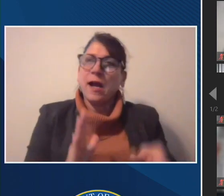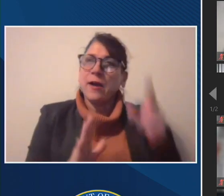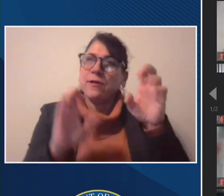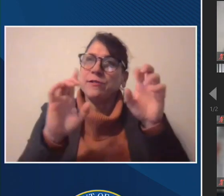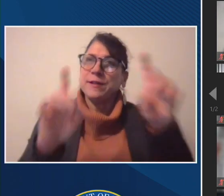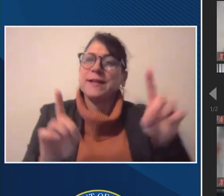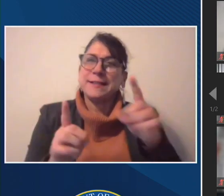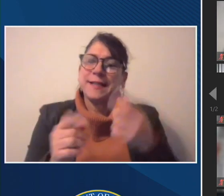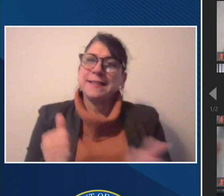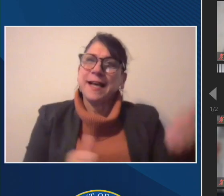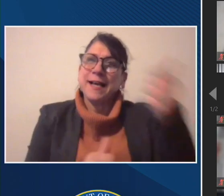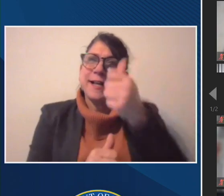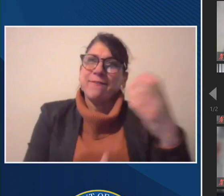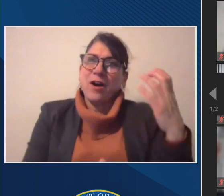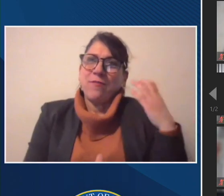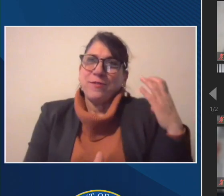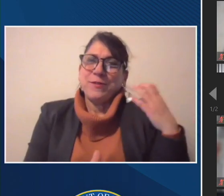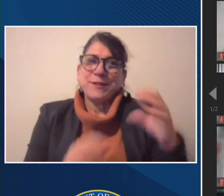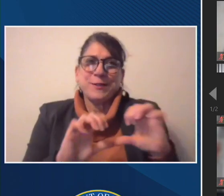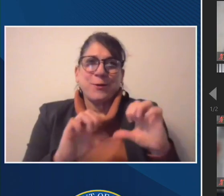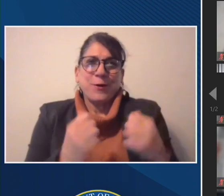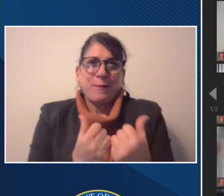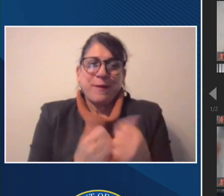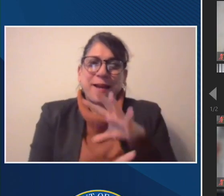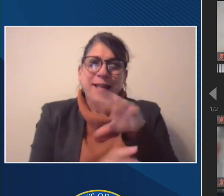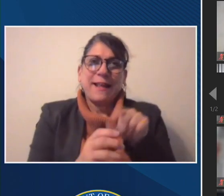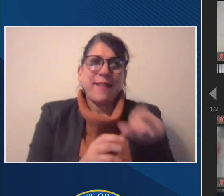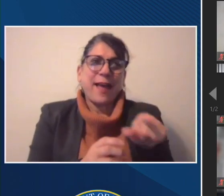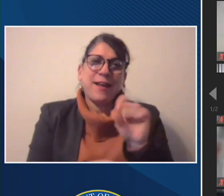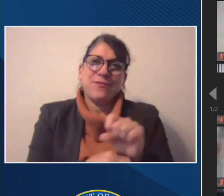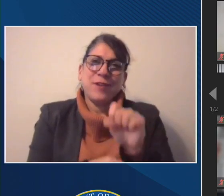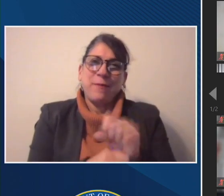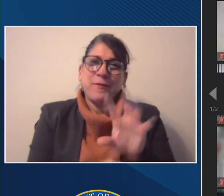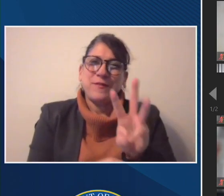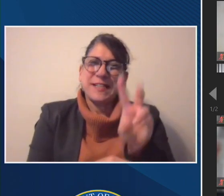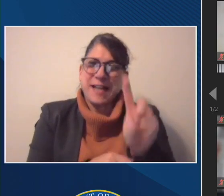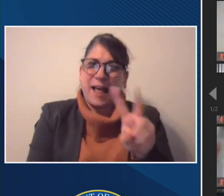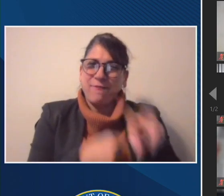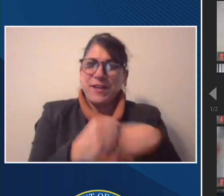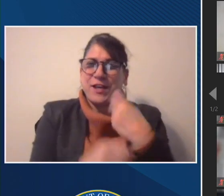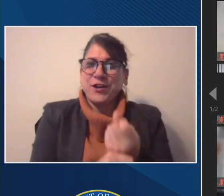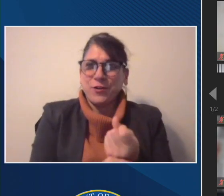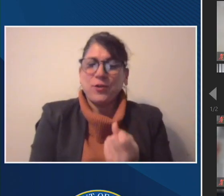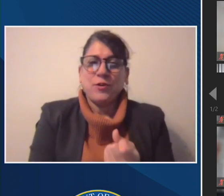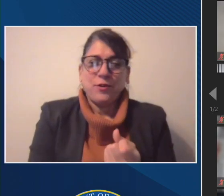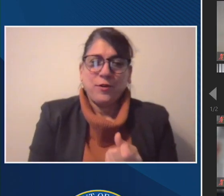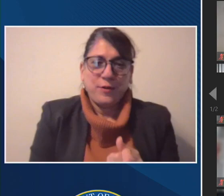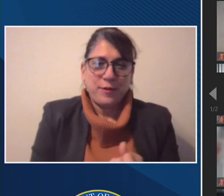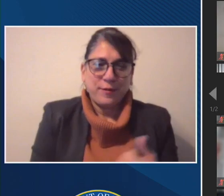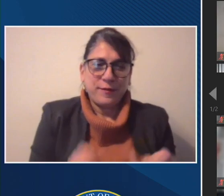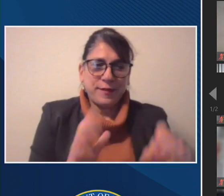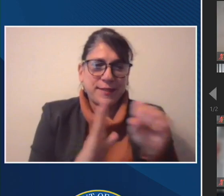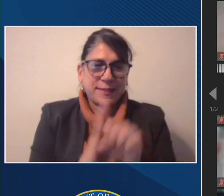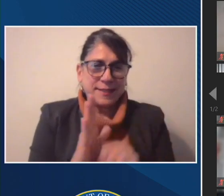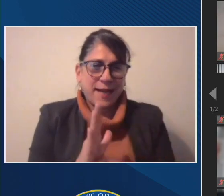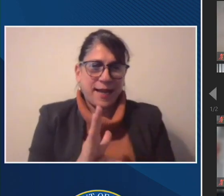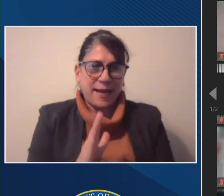Association. Been in that capacity for about six and a half years. Worked at state SHEEO offices for a decade plus before that.